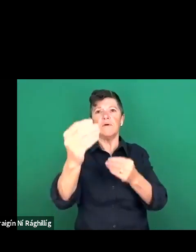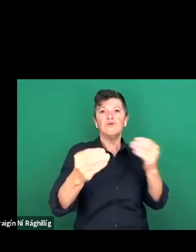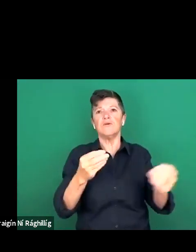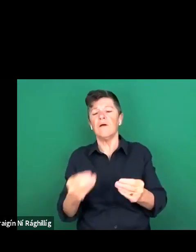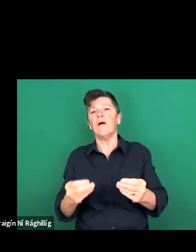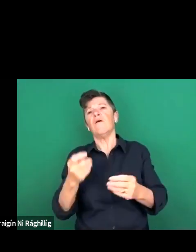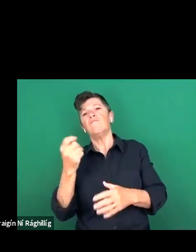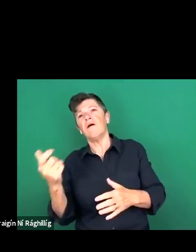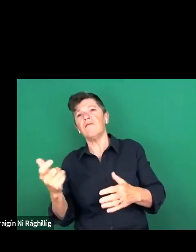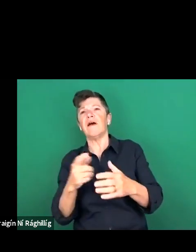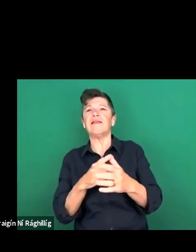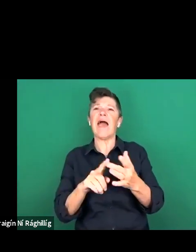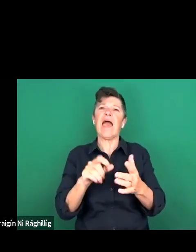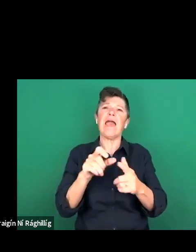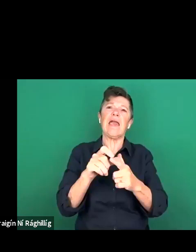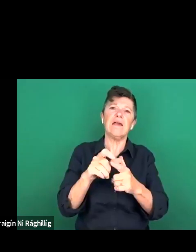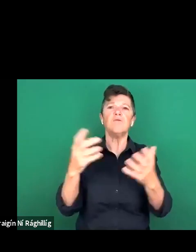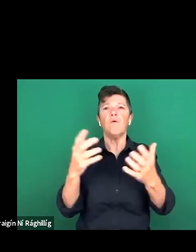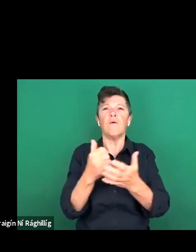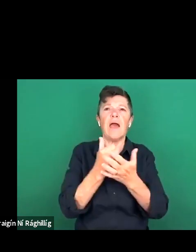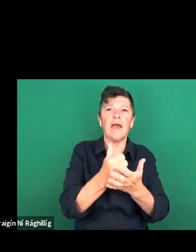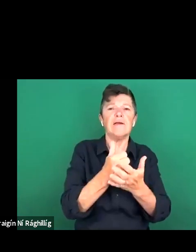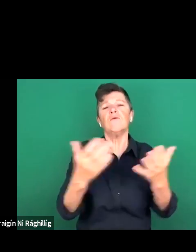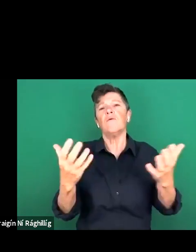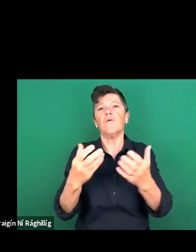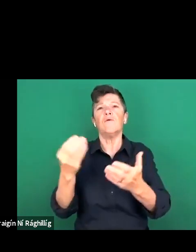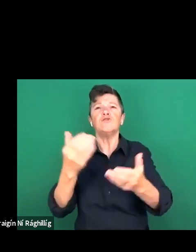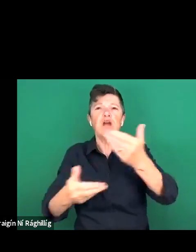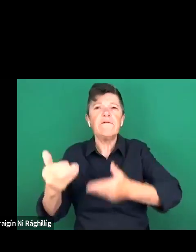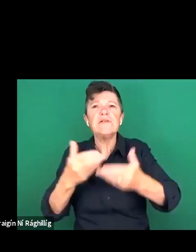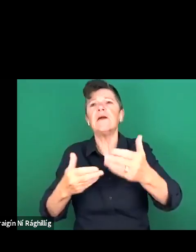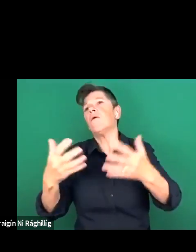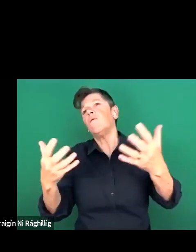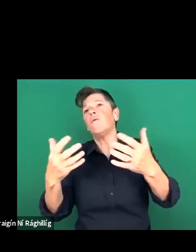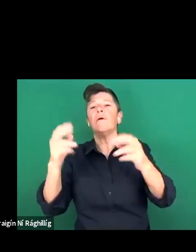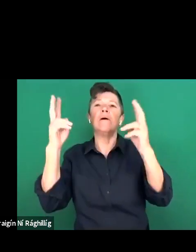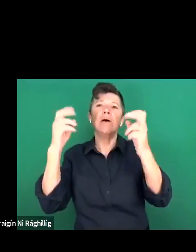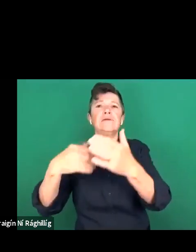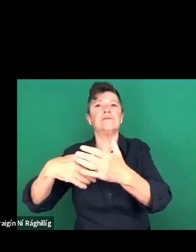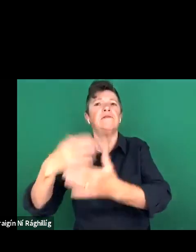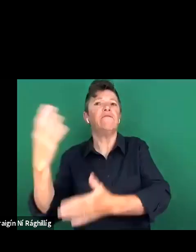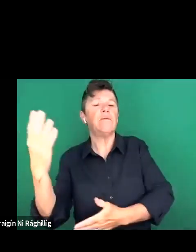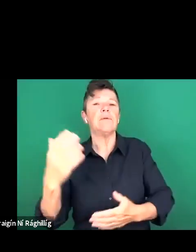and poverty over there and address this inequality within the common frame of